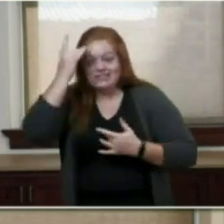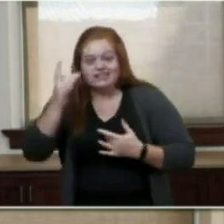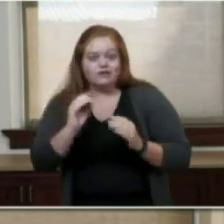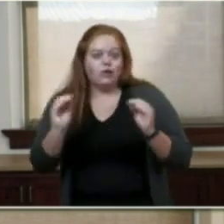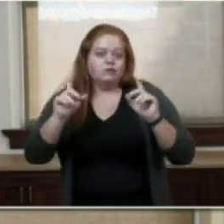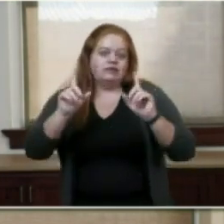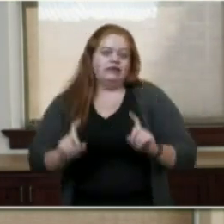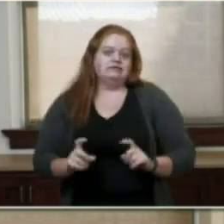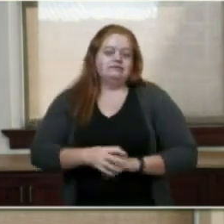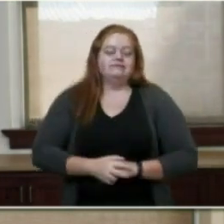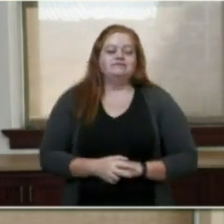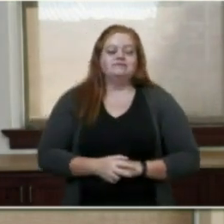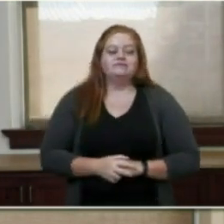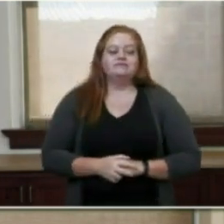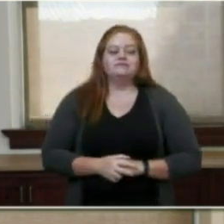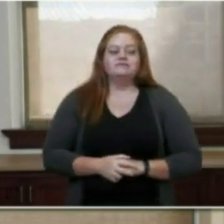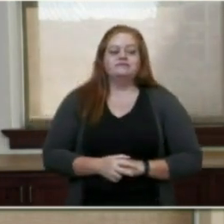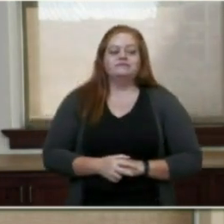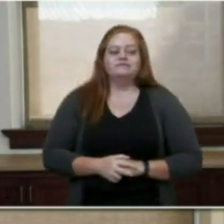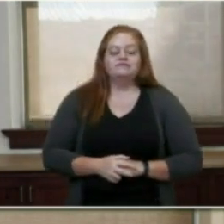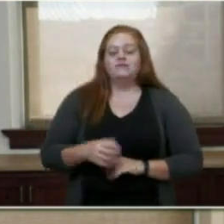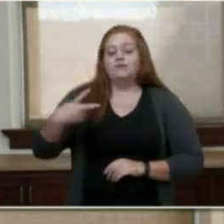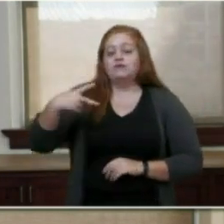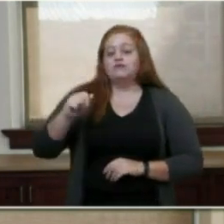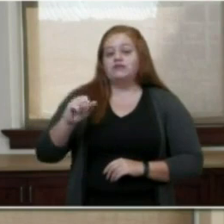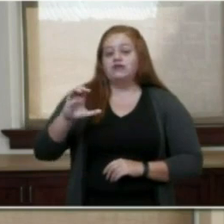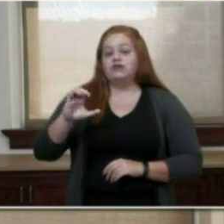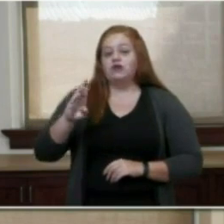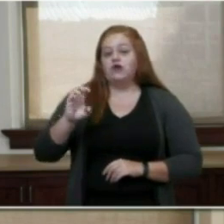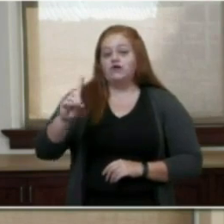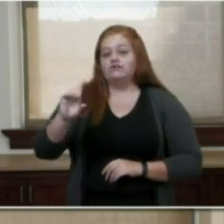According to the pennsylvania covid dashboard. Hospitalizations in our